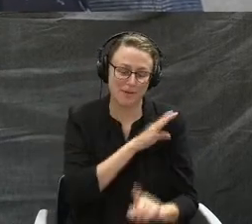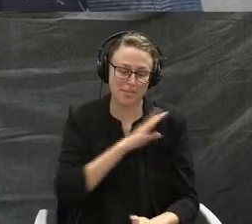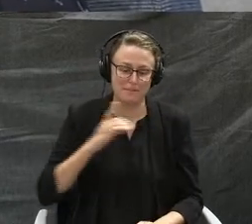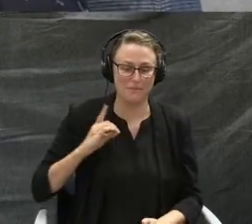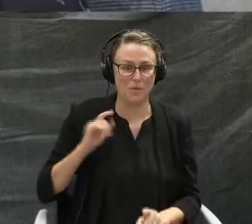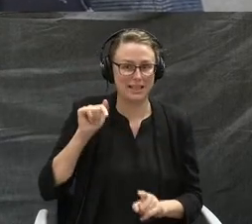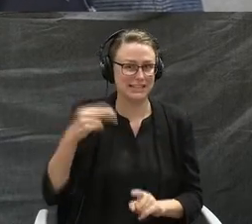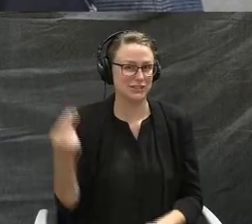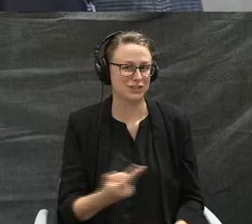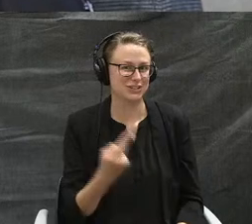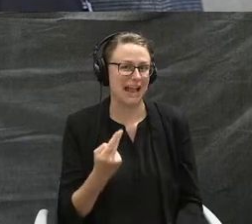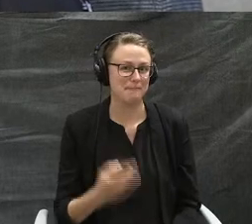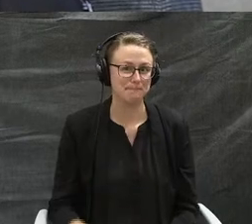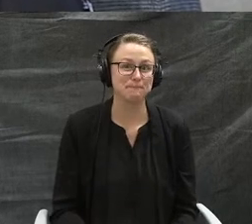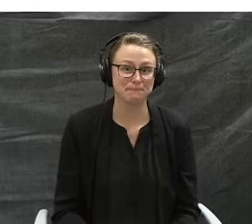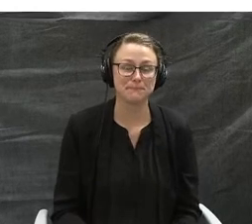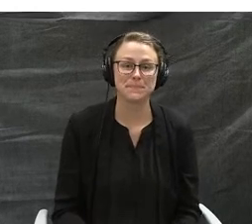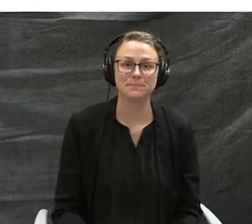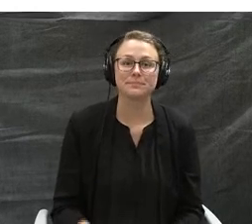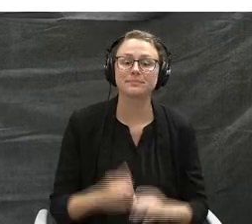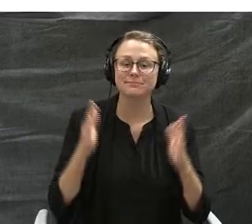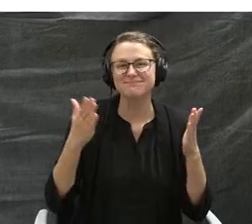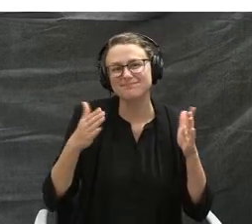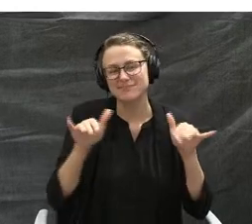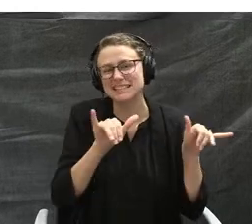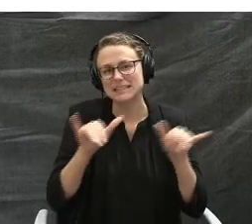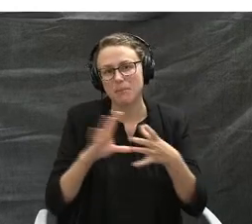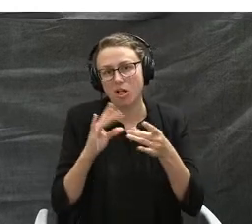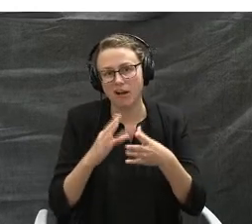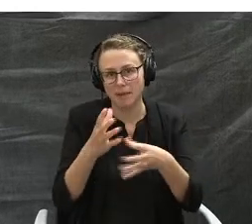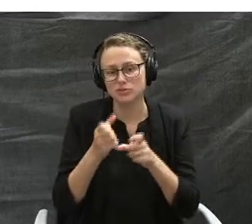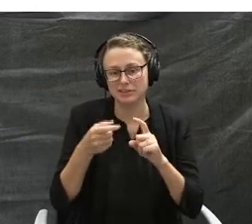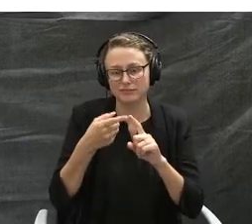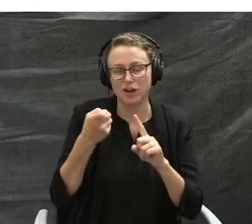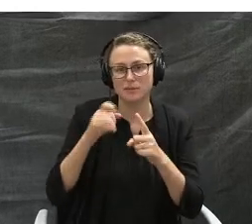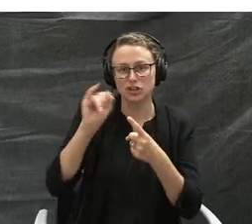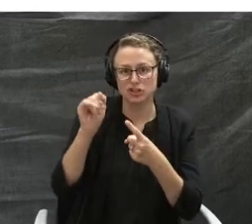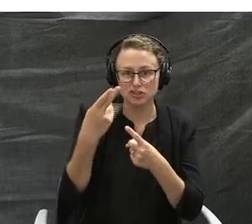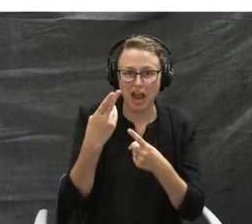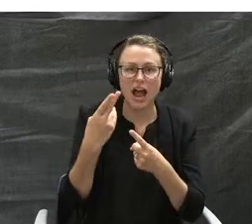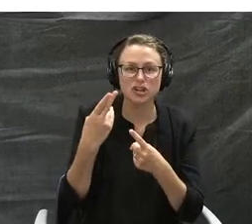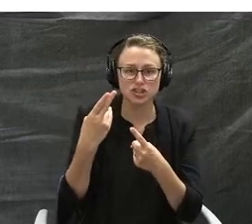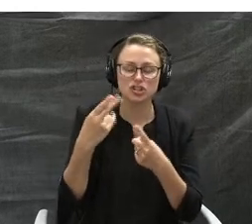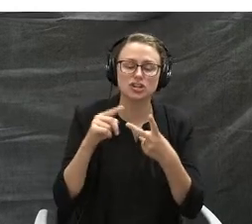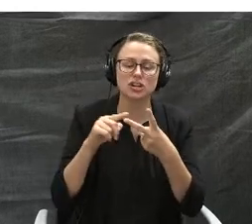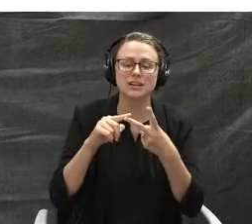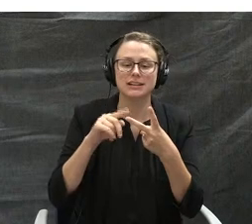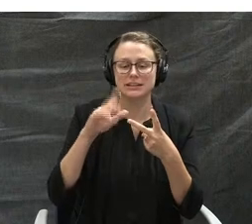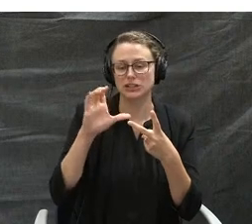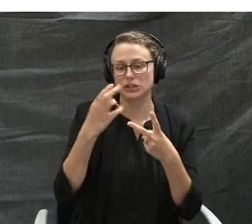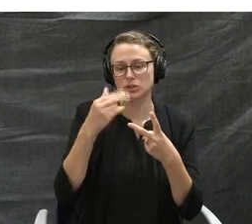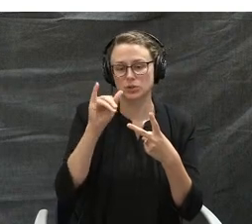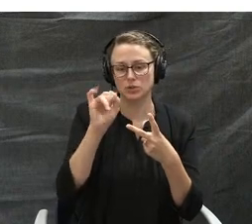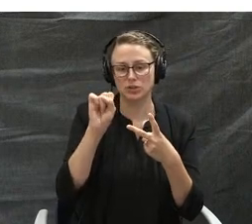Thursday. Similar comments were received from Josh Johnson of Deephaven. Anne Christine Edlefsen of Minne Tonka.